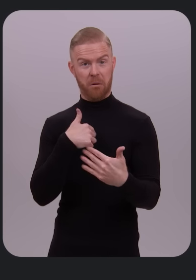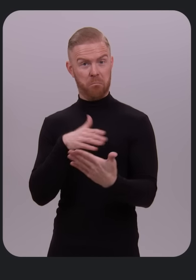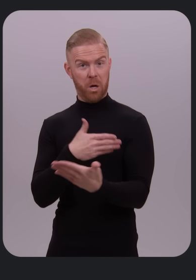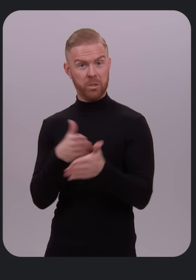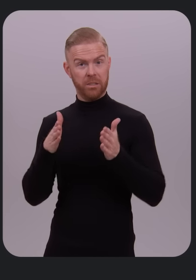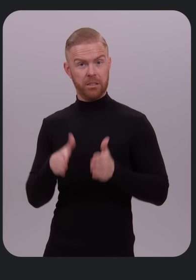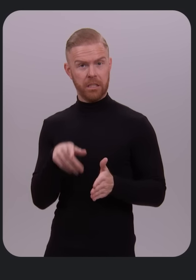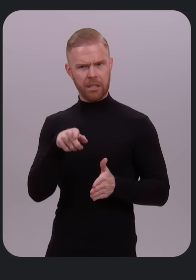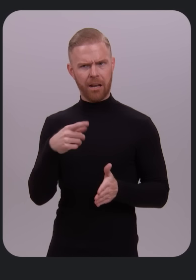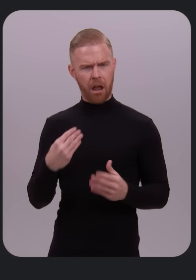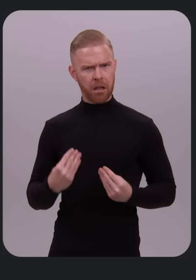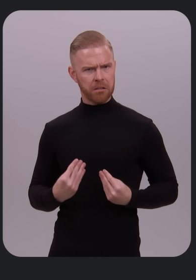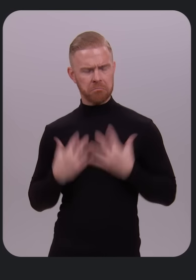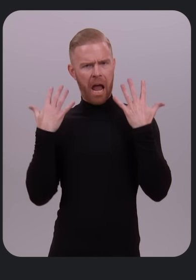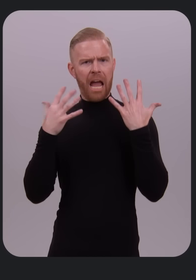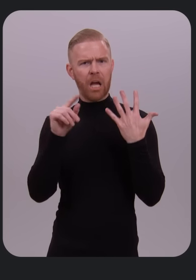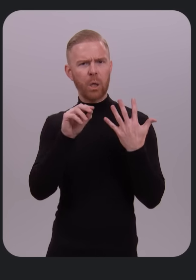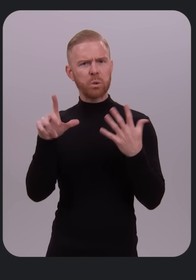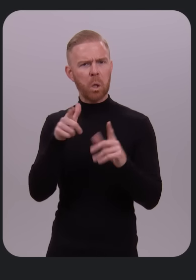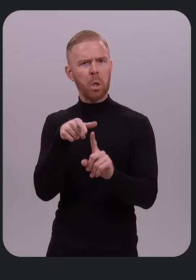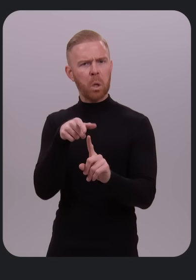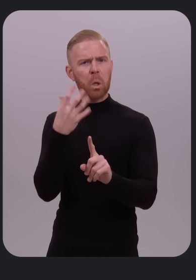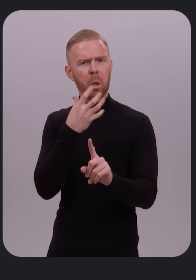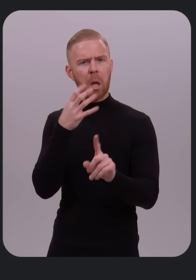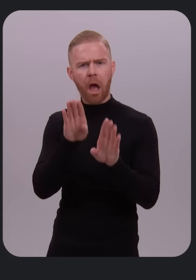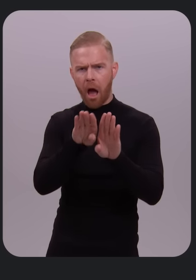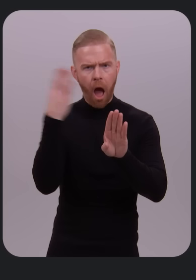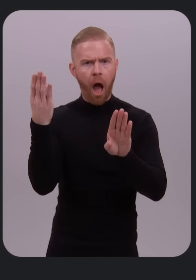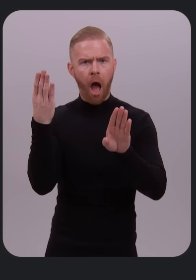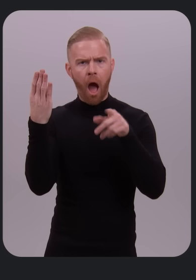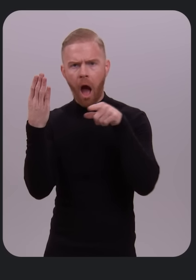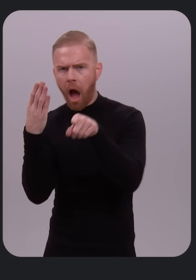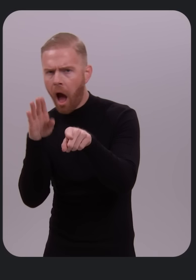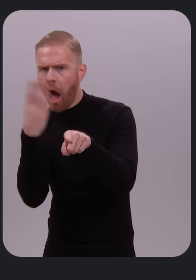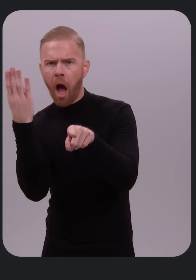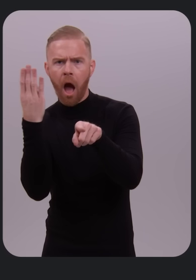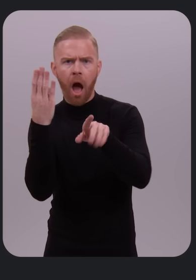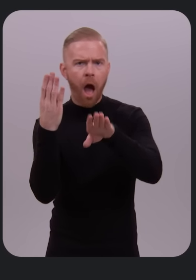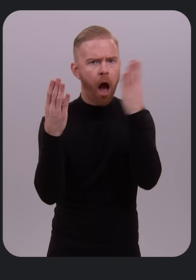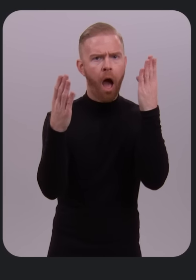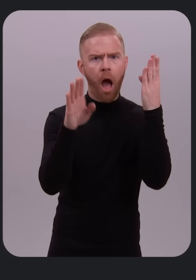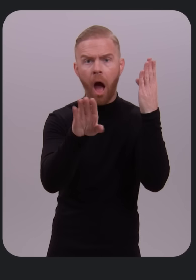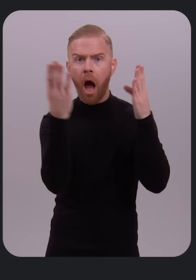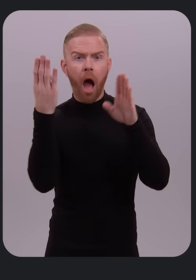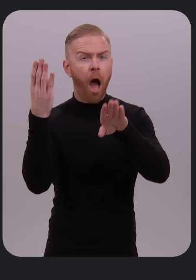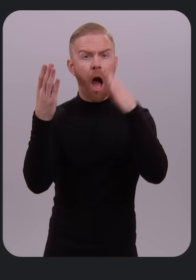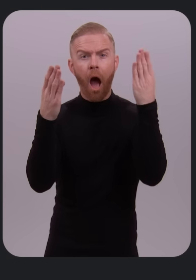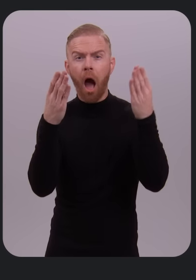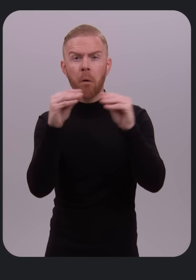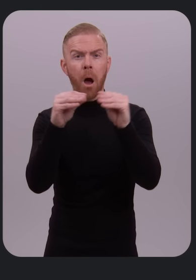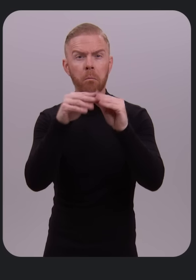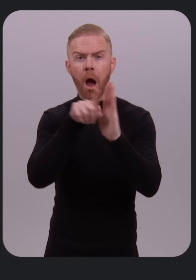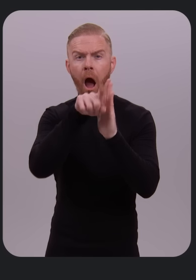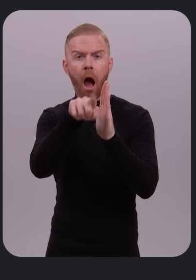You open a door, and you see, hey, there's another room there. And then you open one more door, and you say, one more room there. So that's what AI does.